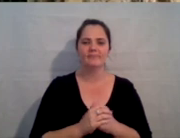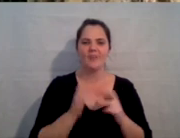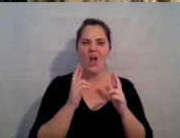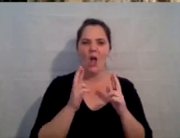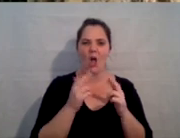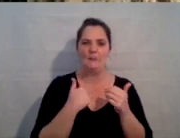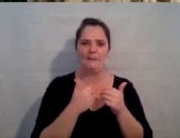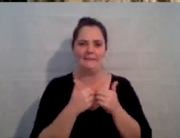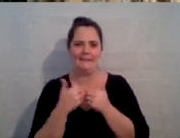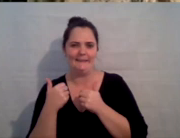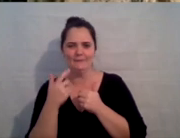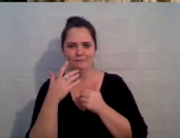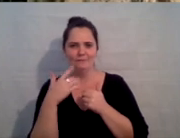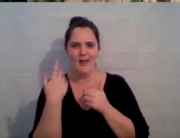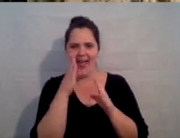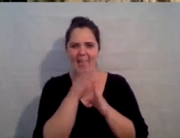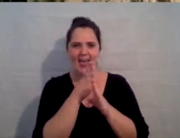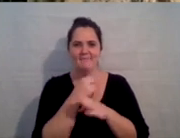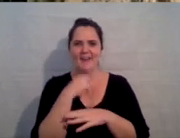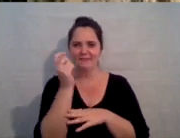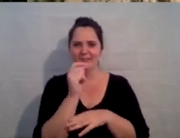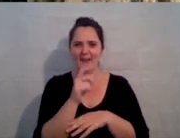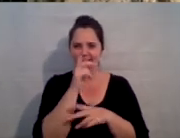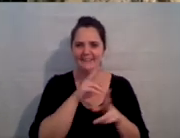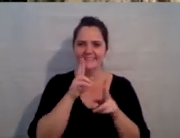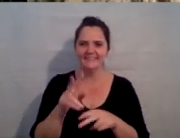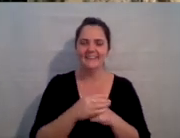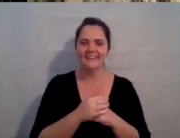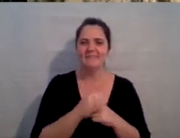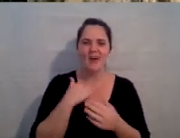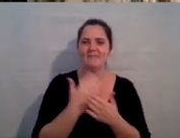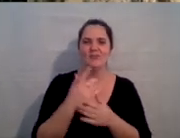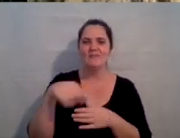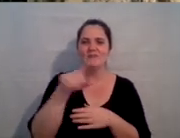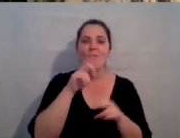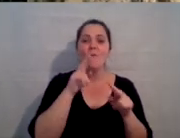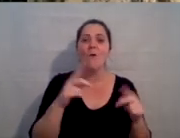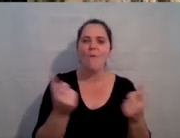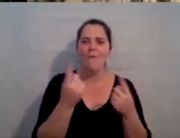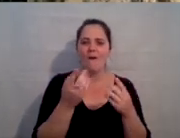doing too, although I'm sure you're focused on Rachel and Atticus and not on me.